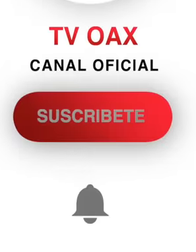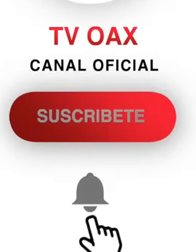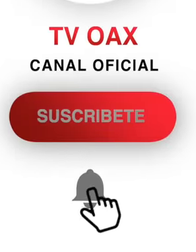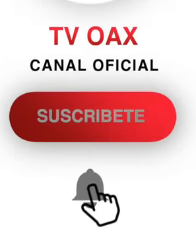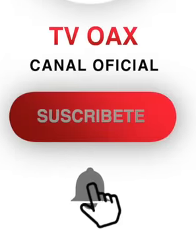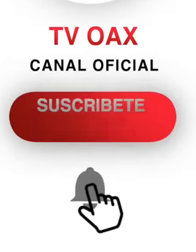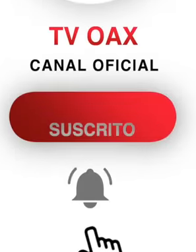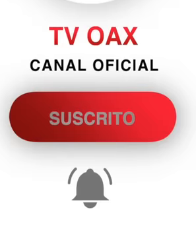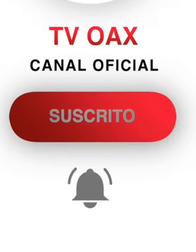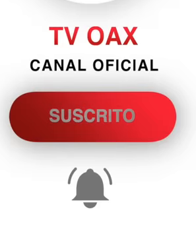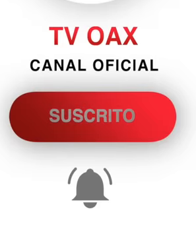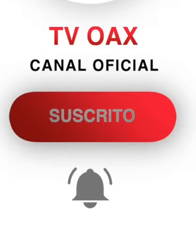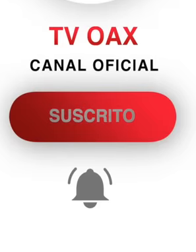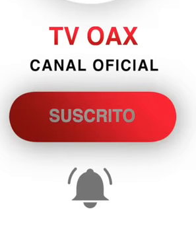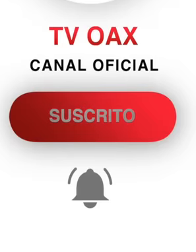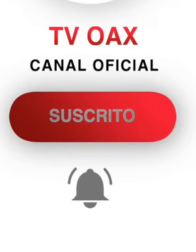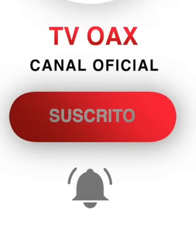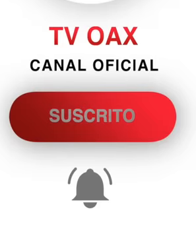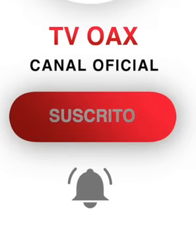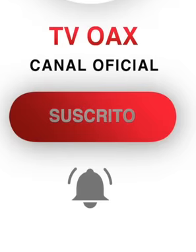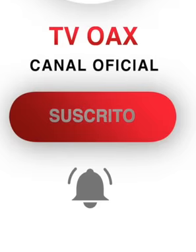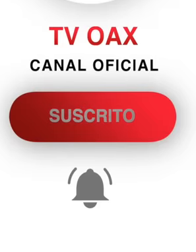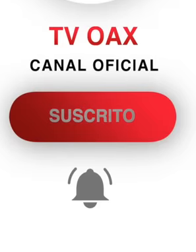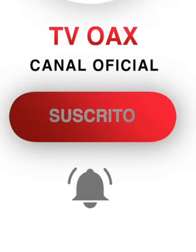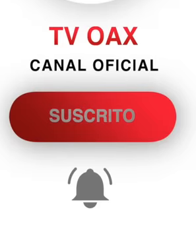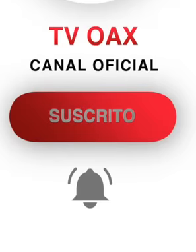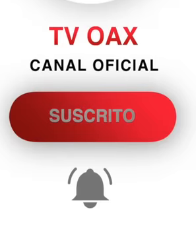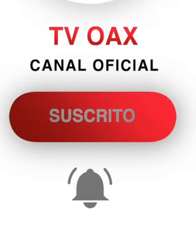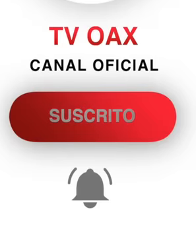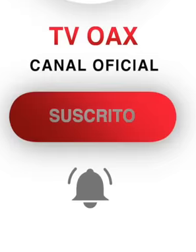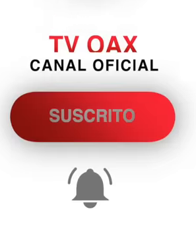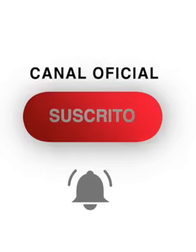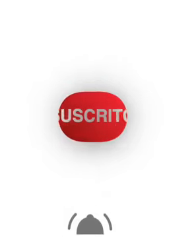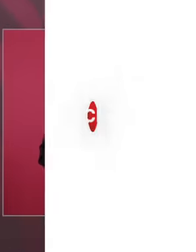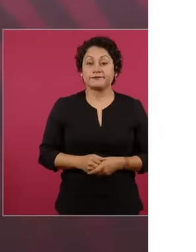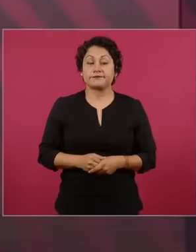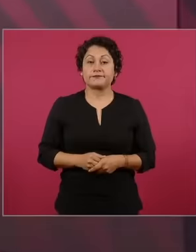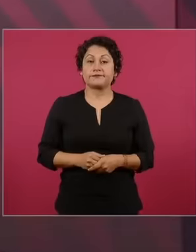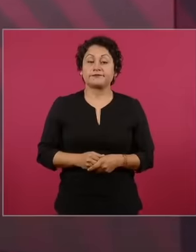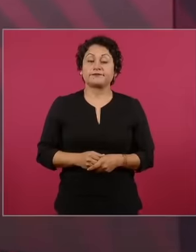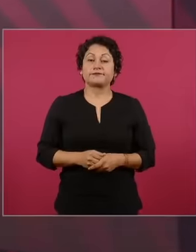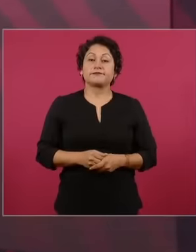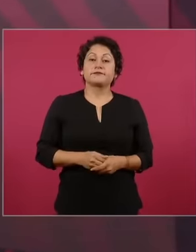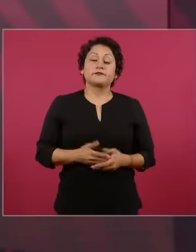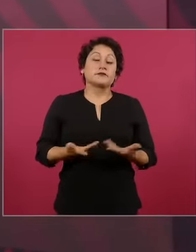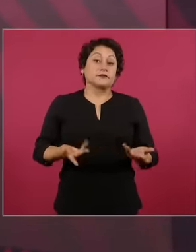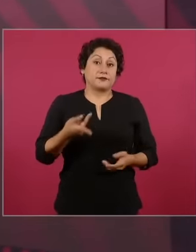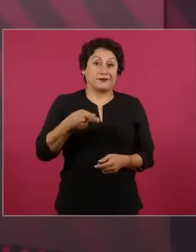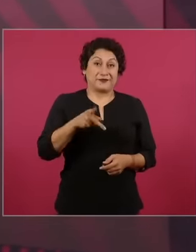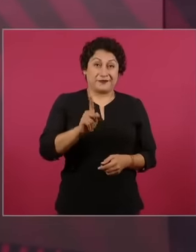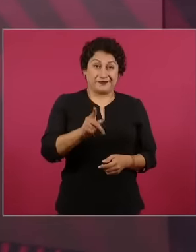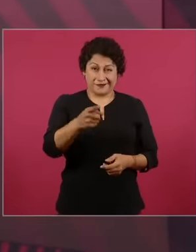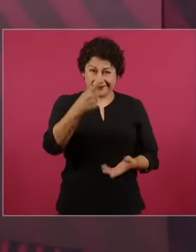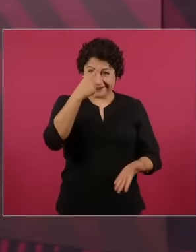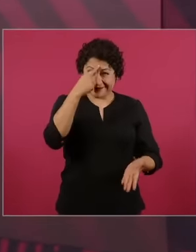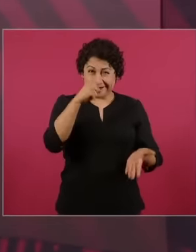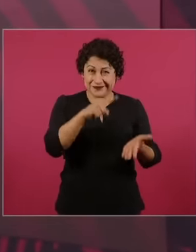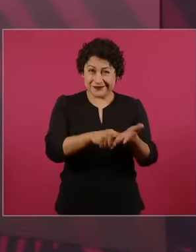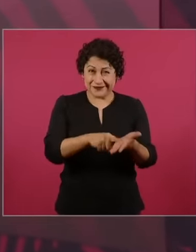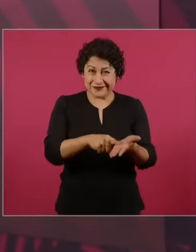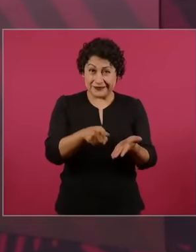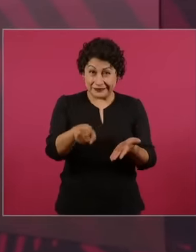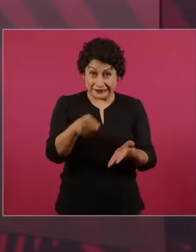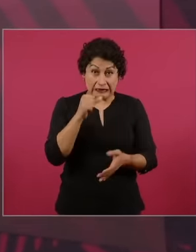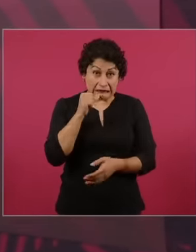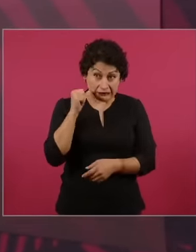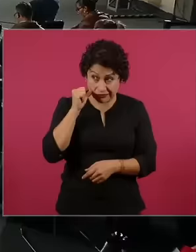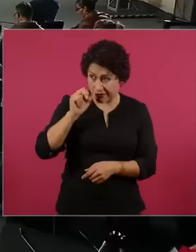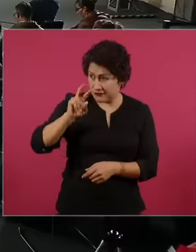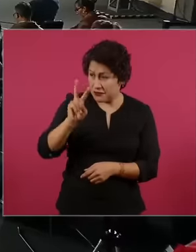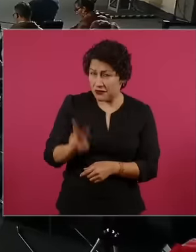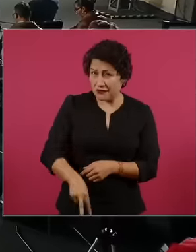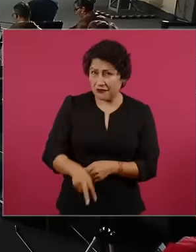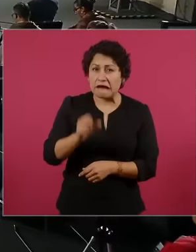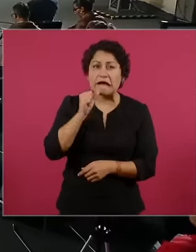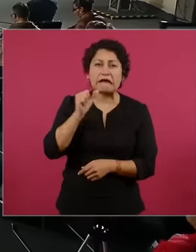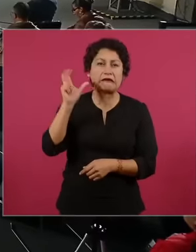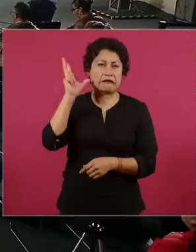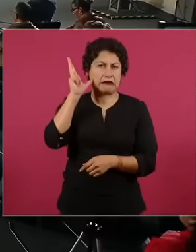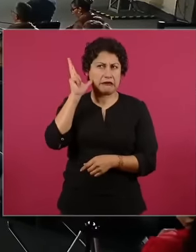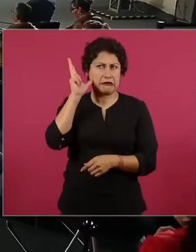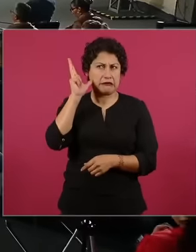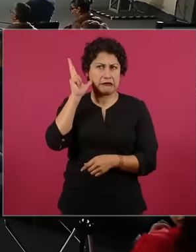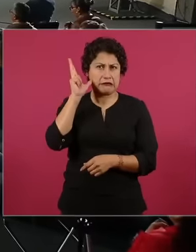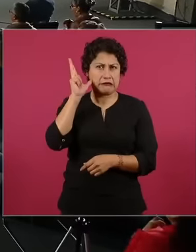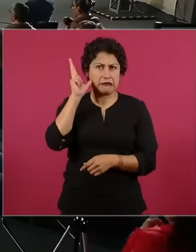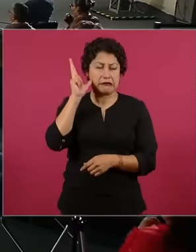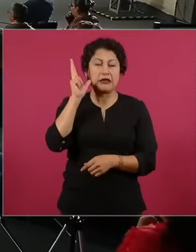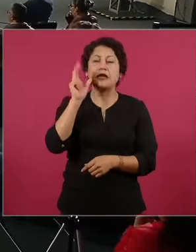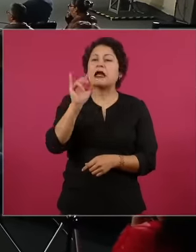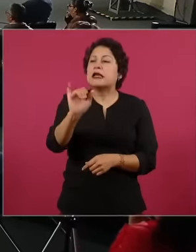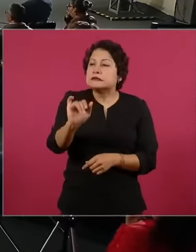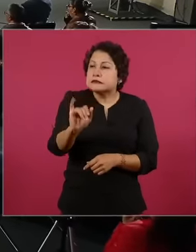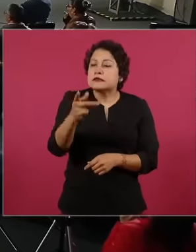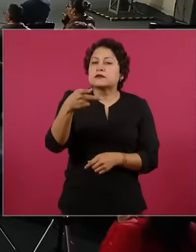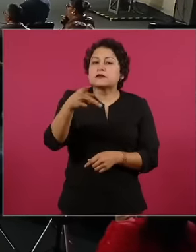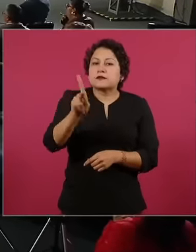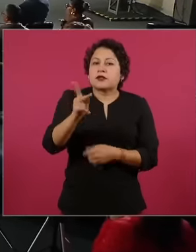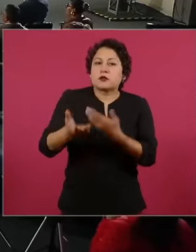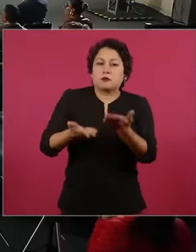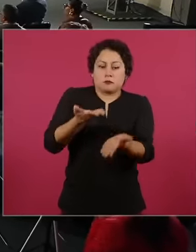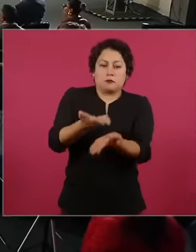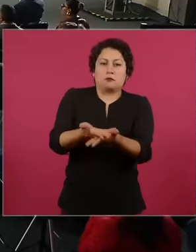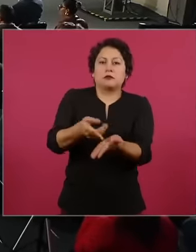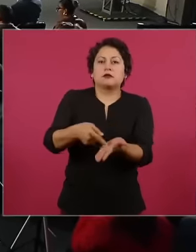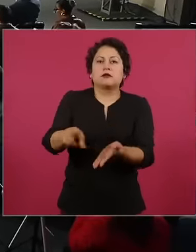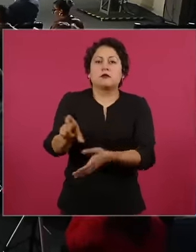you have so that you can learn This but but imagine that was yesterday, not the day before the proposal. they did on